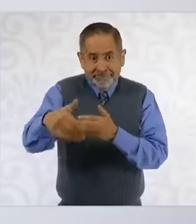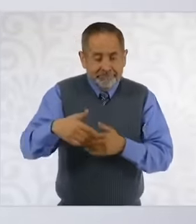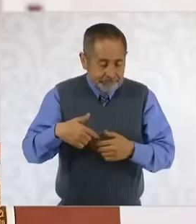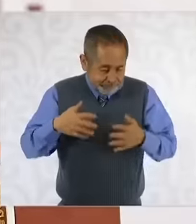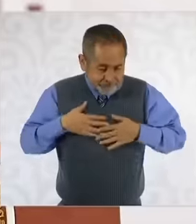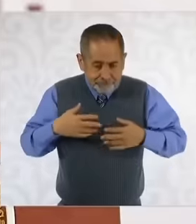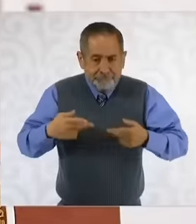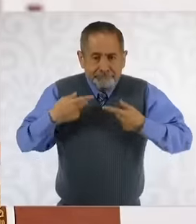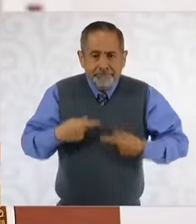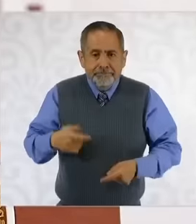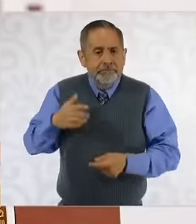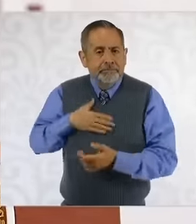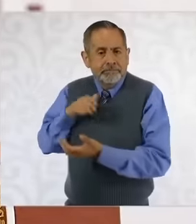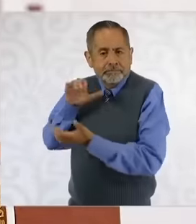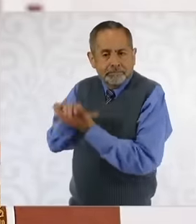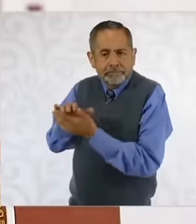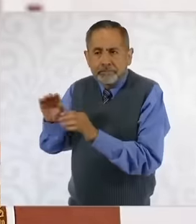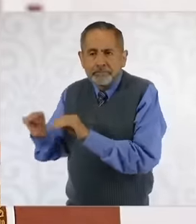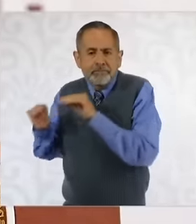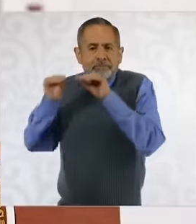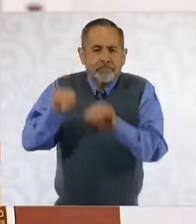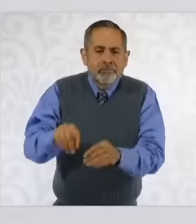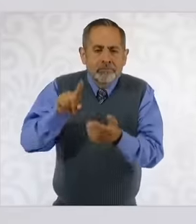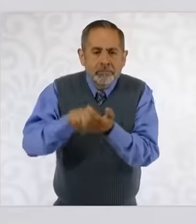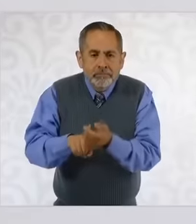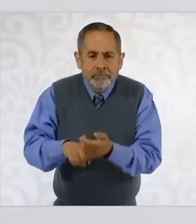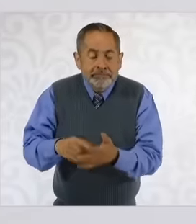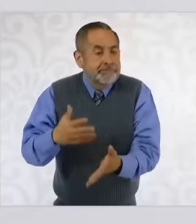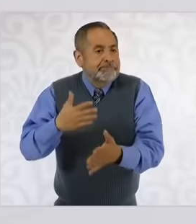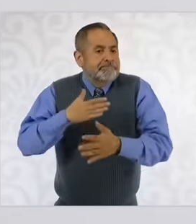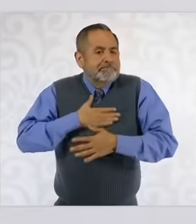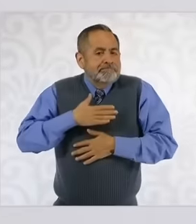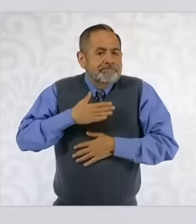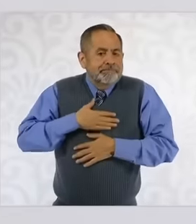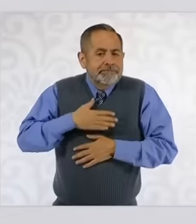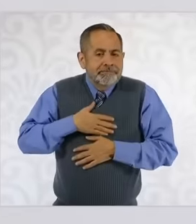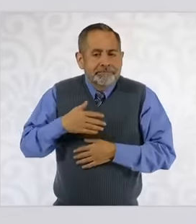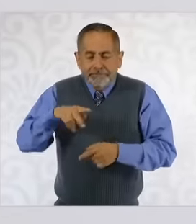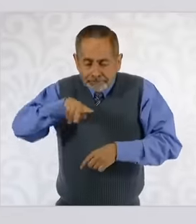with my husband in this place since they will be part of the personal expenses that